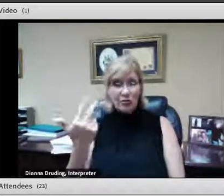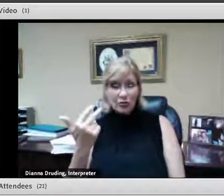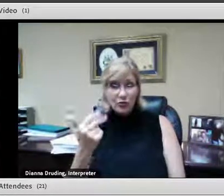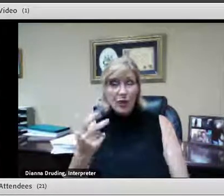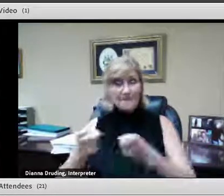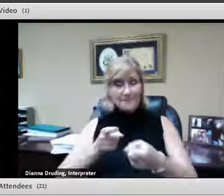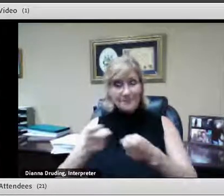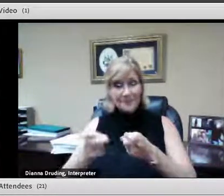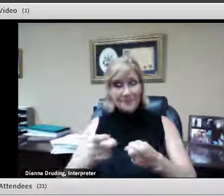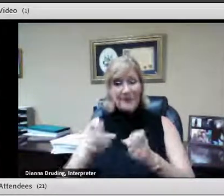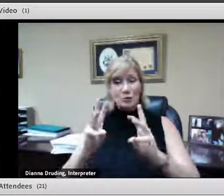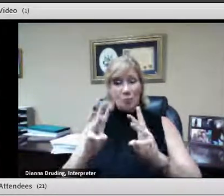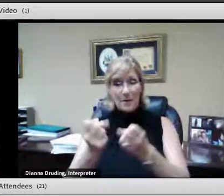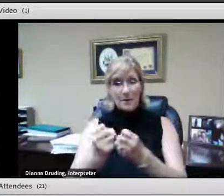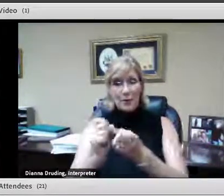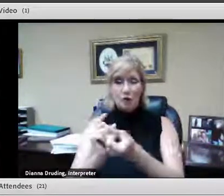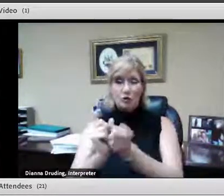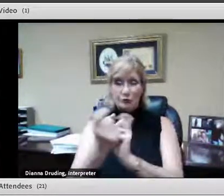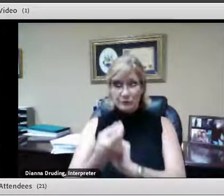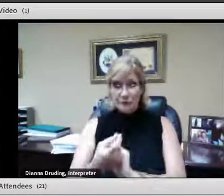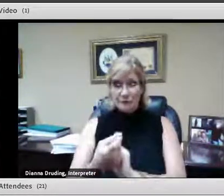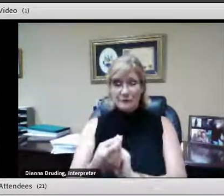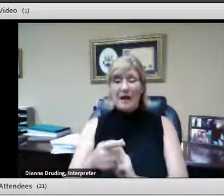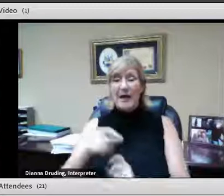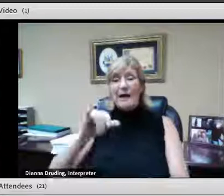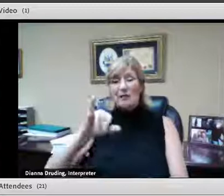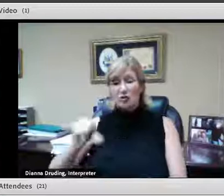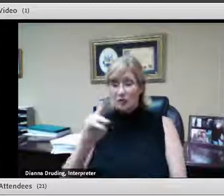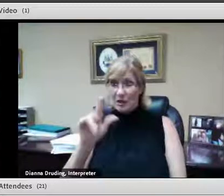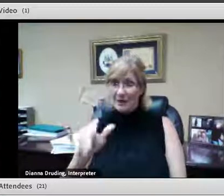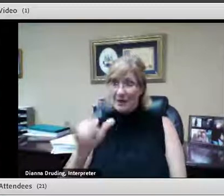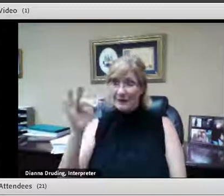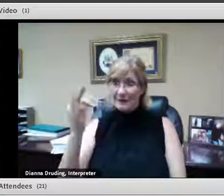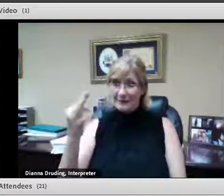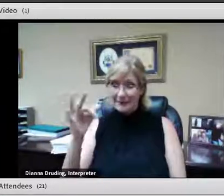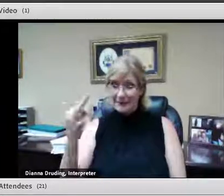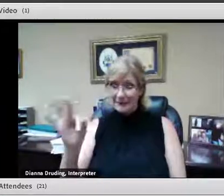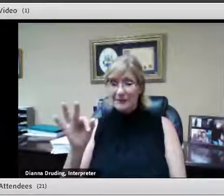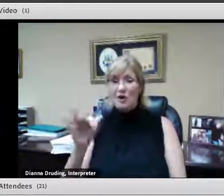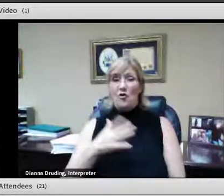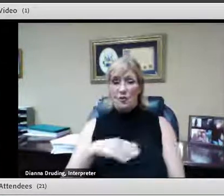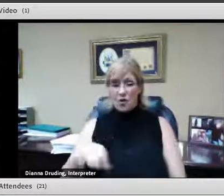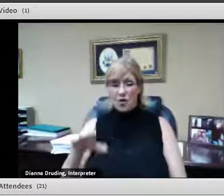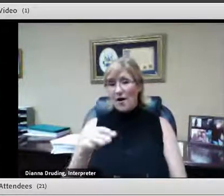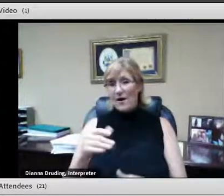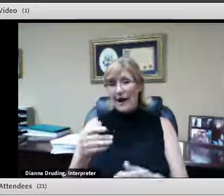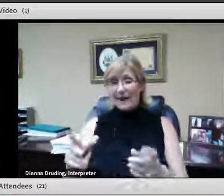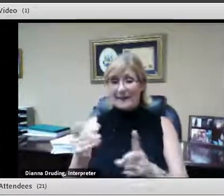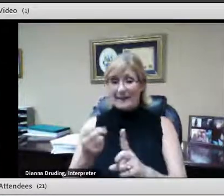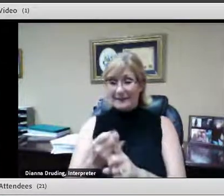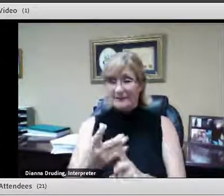dealing with change on Wednesday, July 19th, for accidental systems librarianship, on Thursday, July 20th,